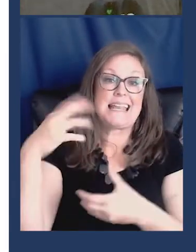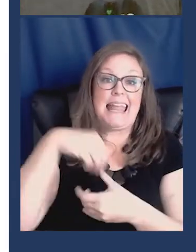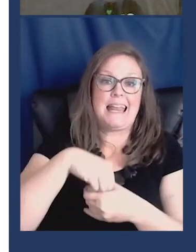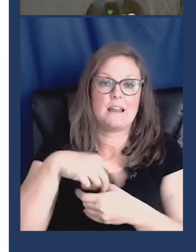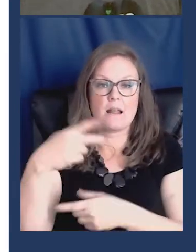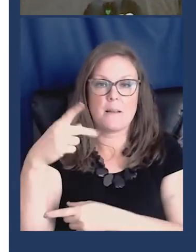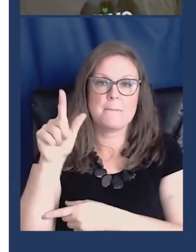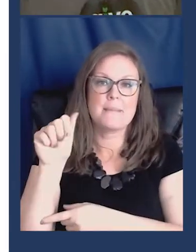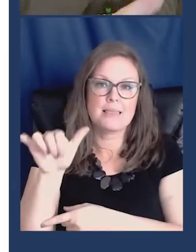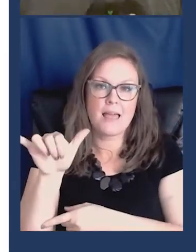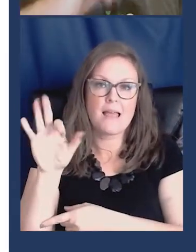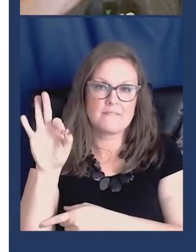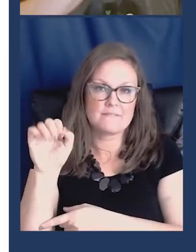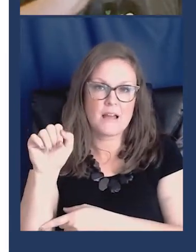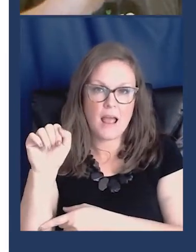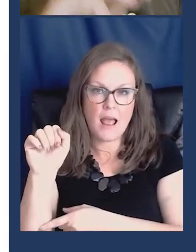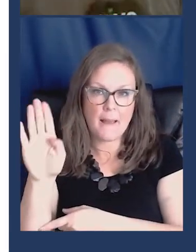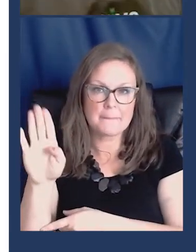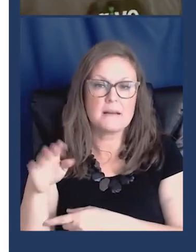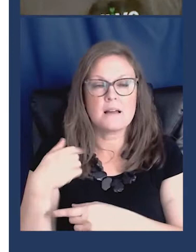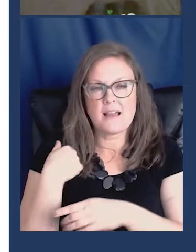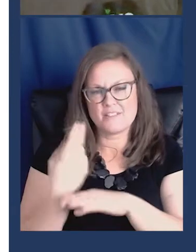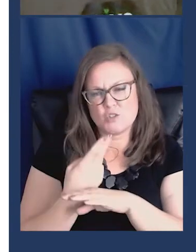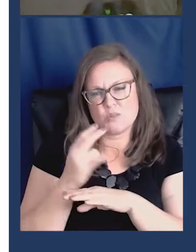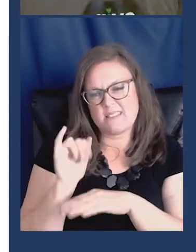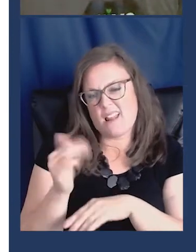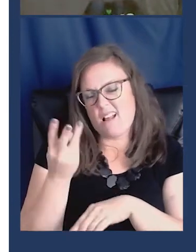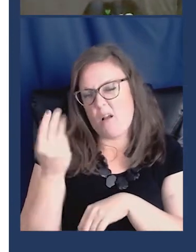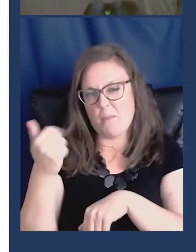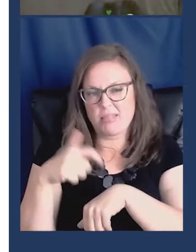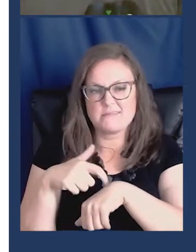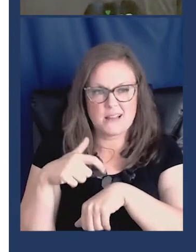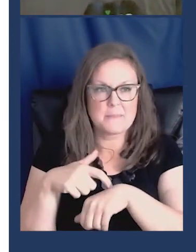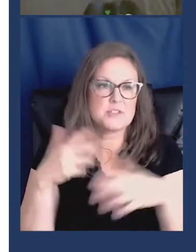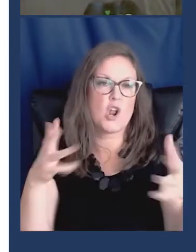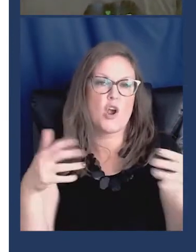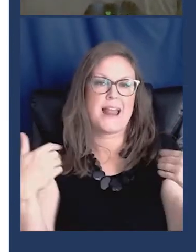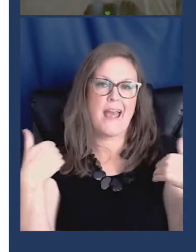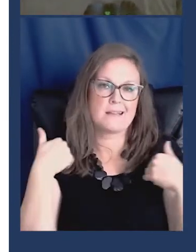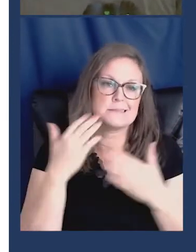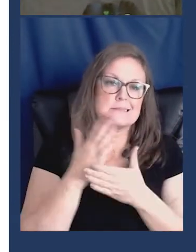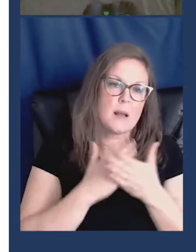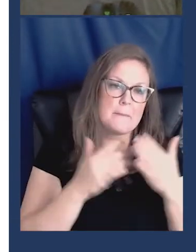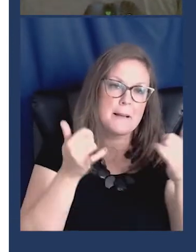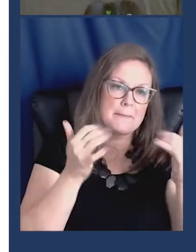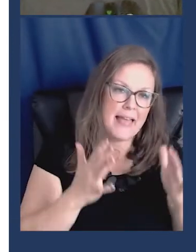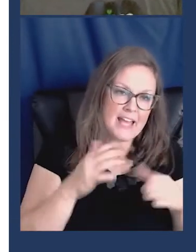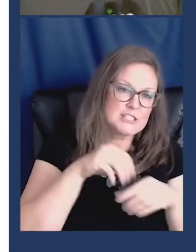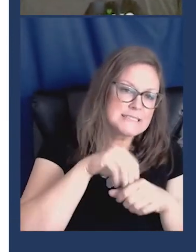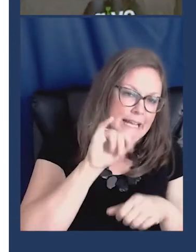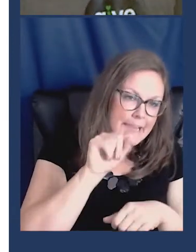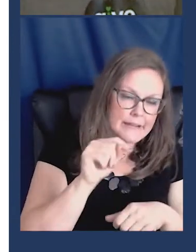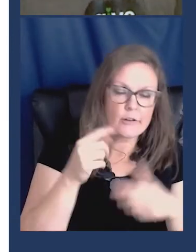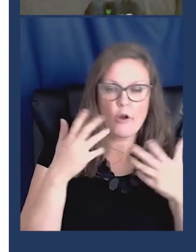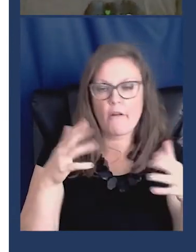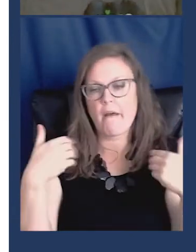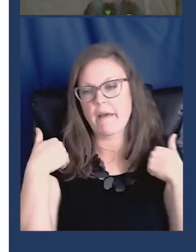I've used this for a couple of times now, so it's already got a couple of players in it. It's already got my leaderboard created things like that.